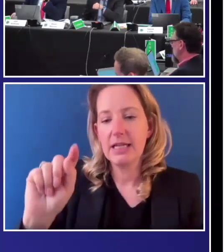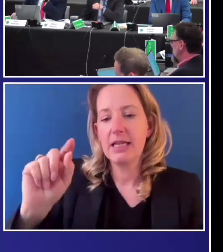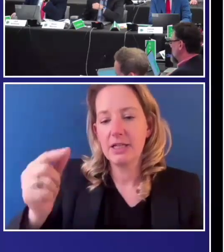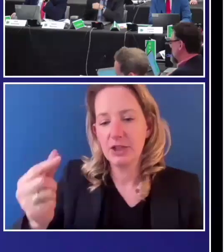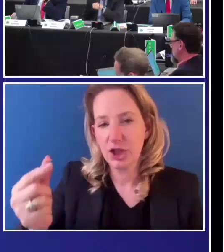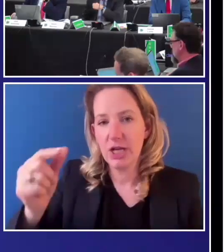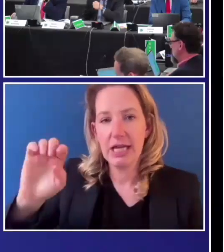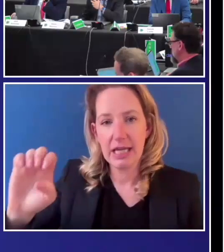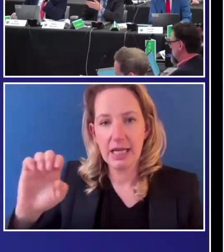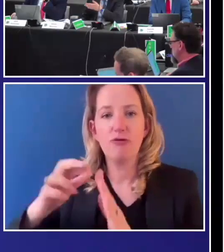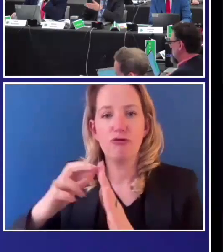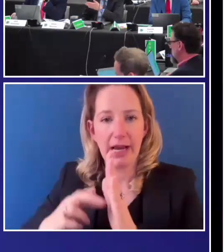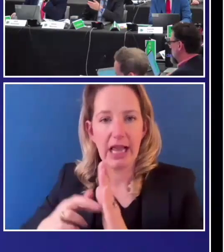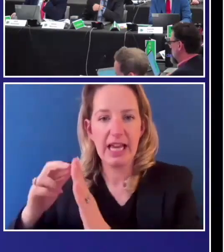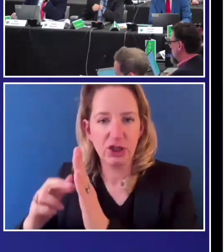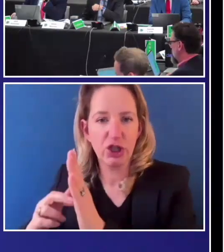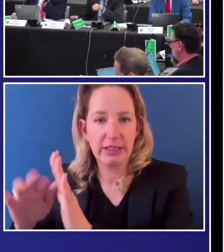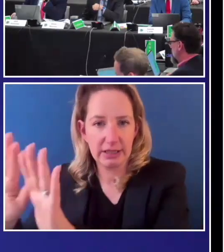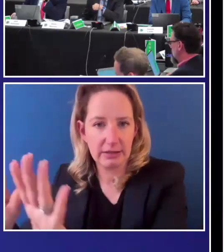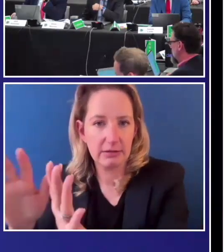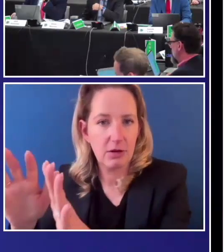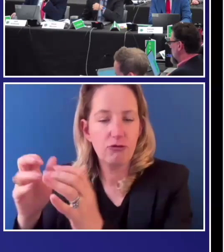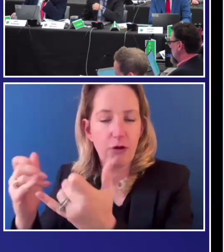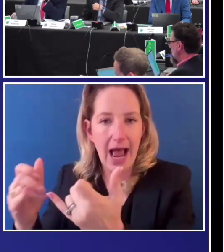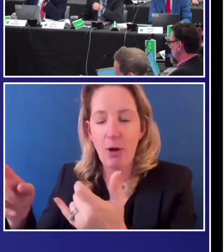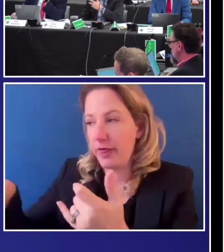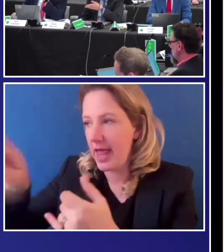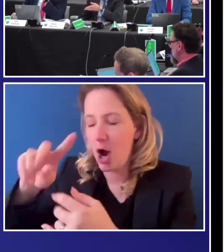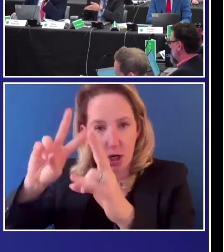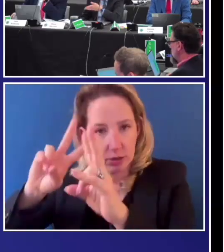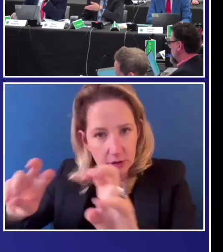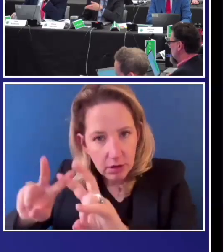factors. They're obviously looking at full-time enrollment rather than part-time